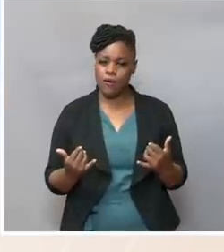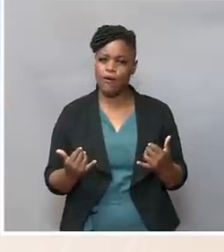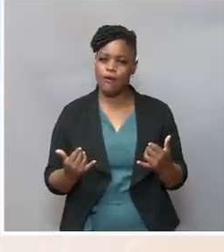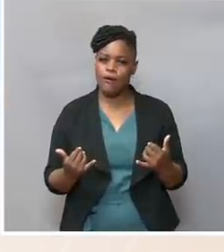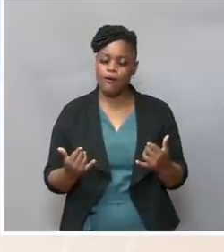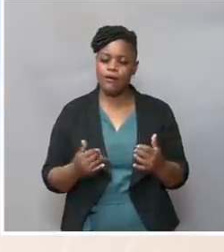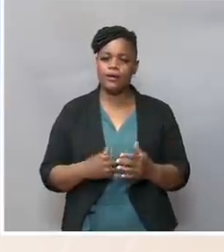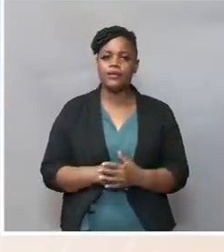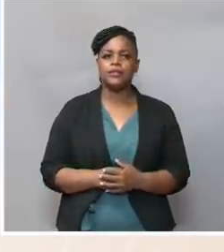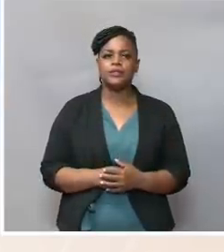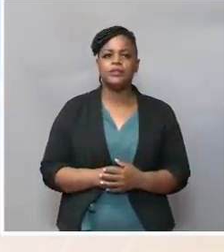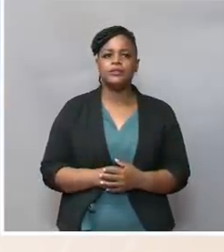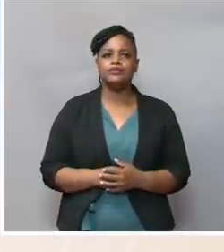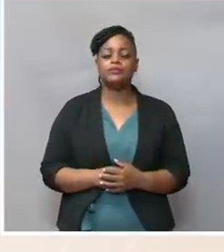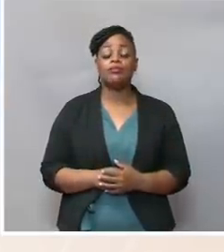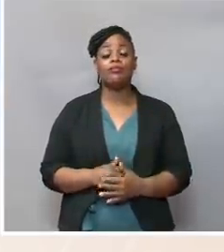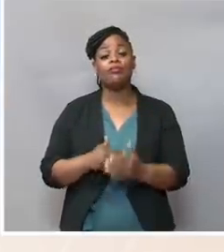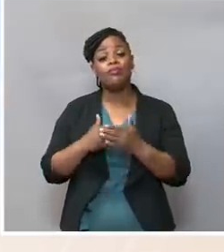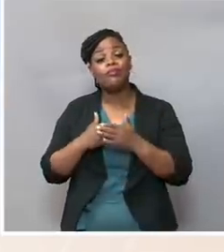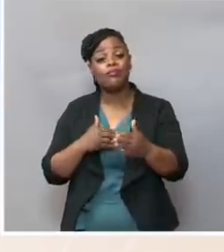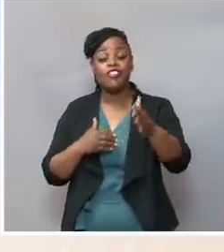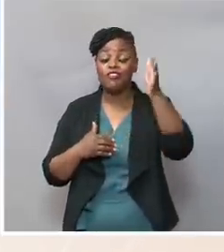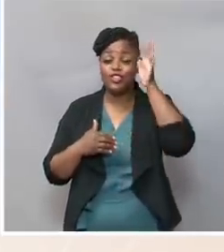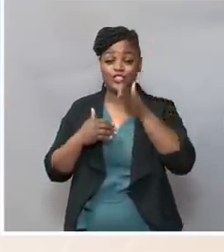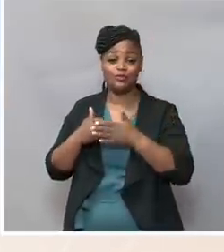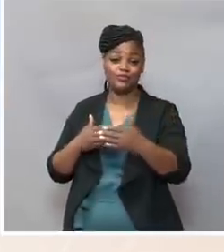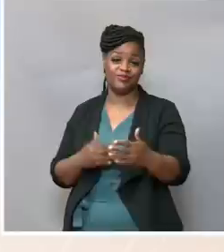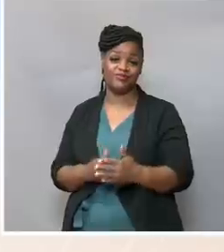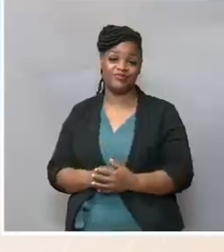These interpretive programs are traditional in nature,